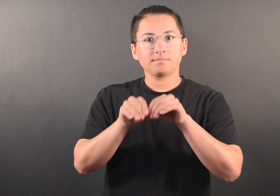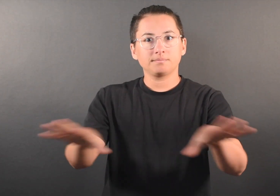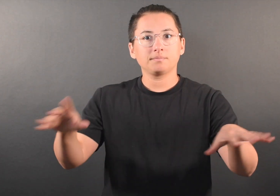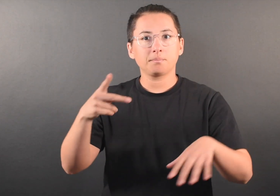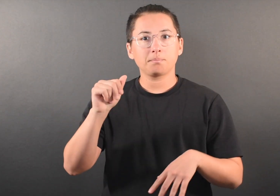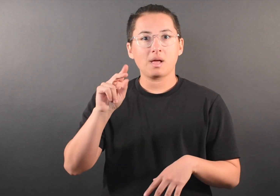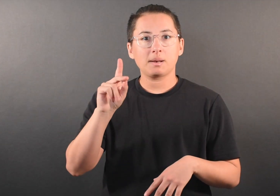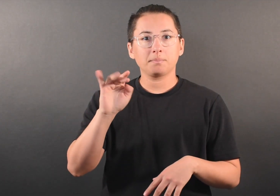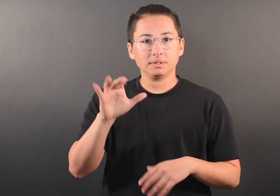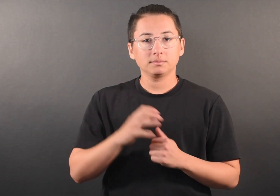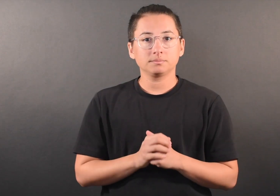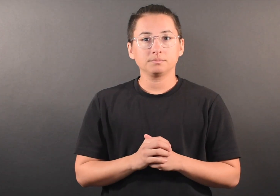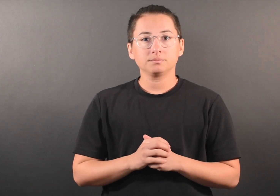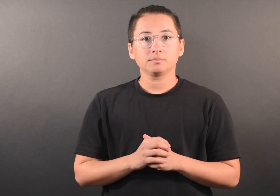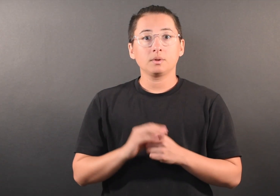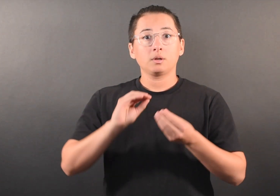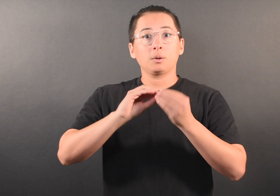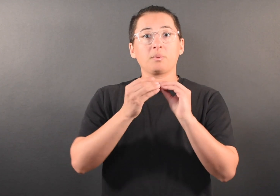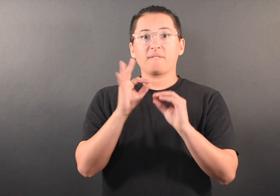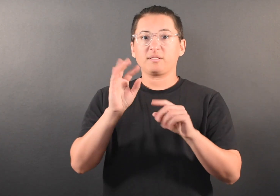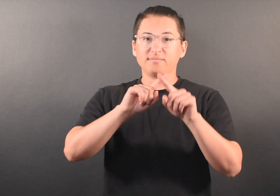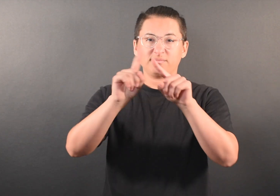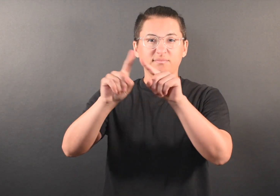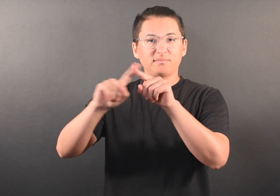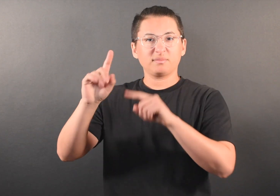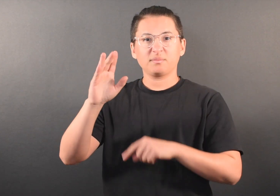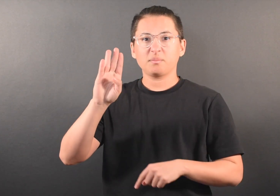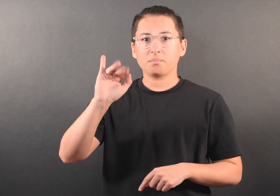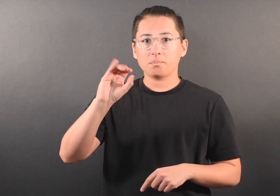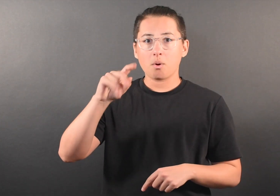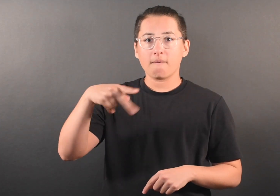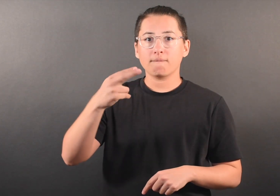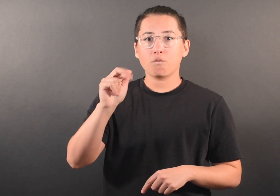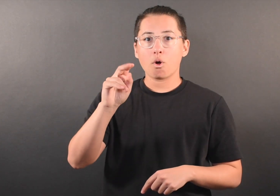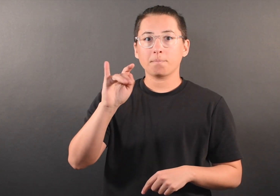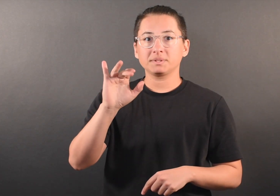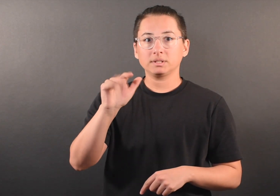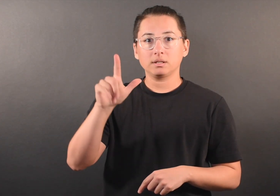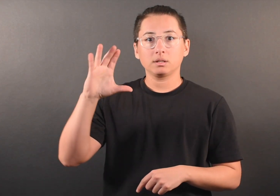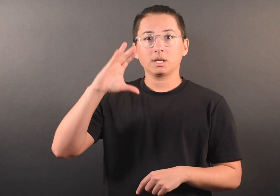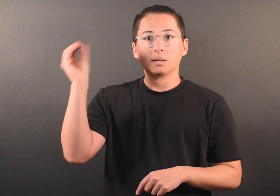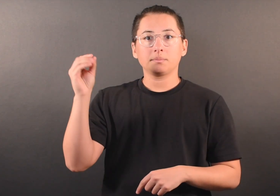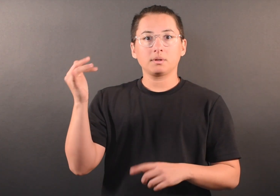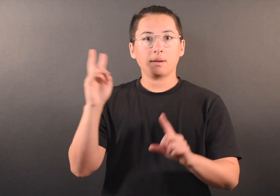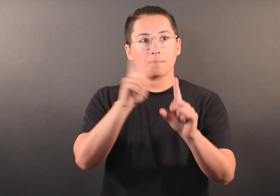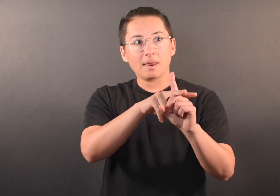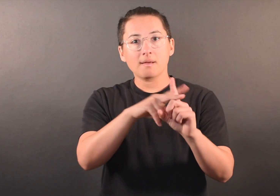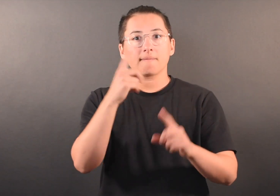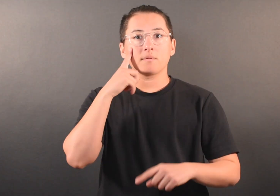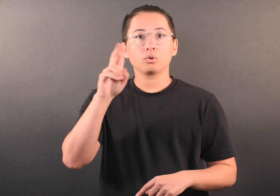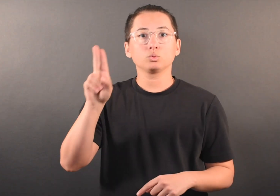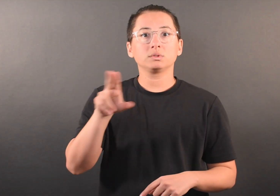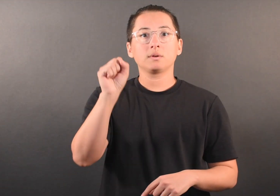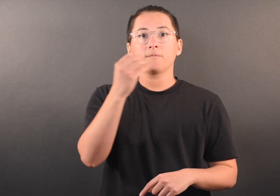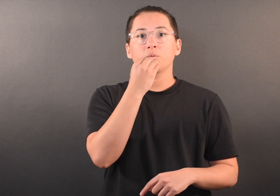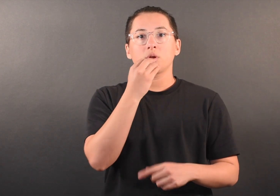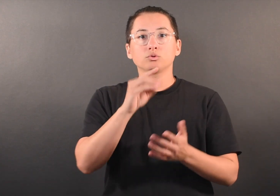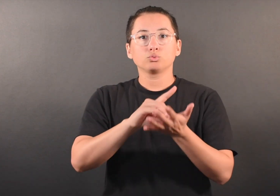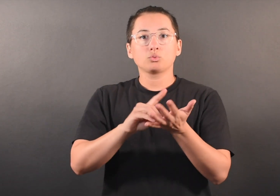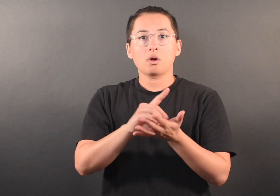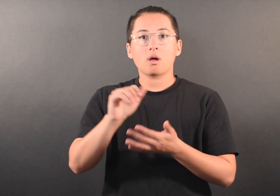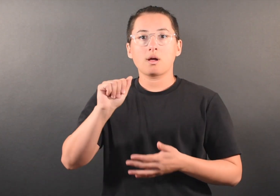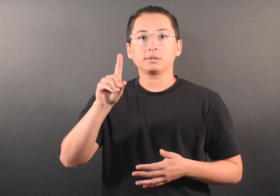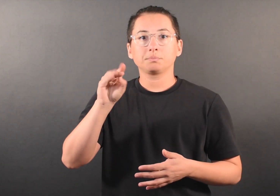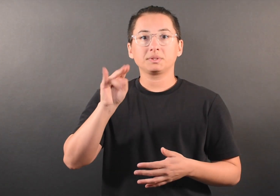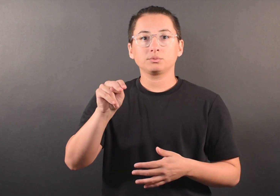pandemic. A number of biopharmaceutical companies have applied for U.S. Food and Drug Administration